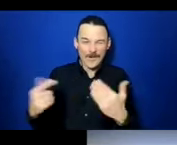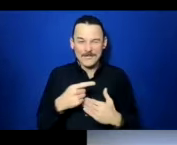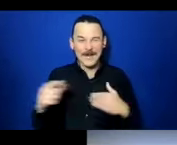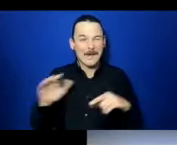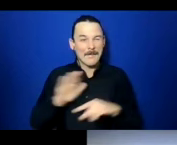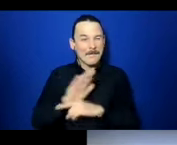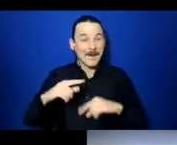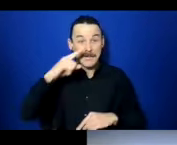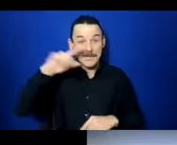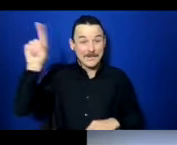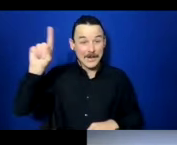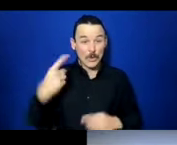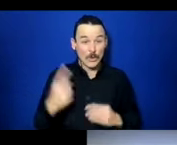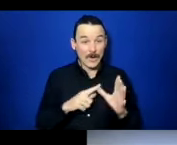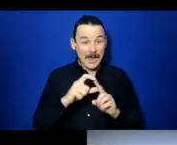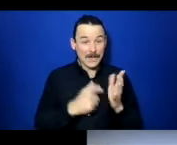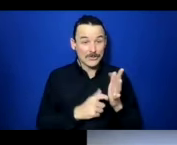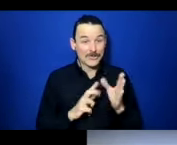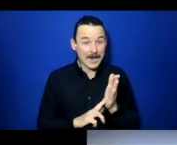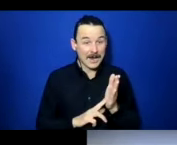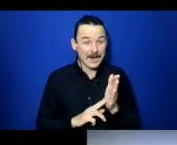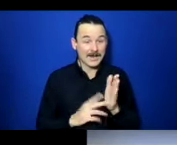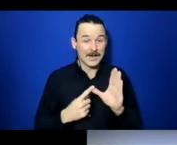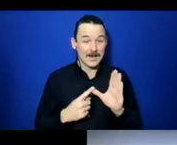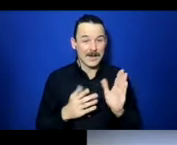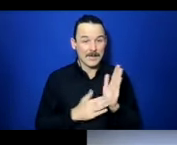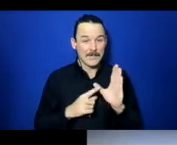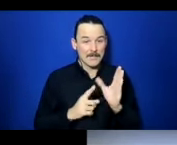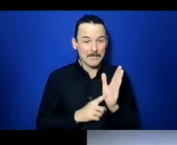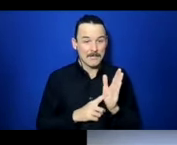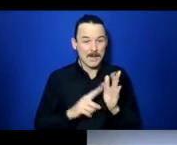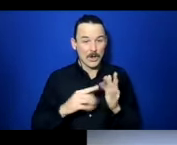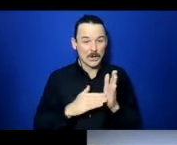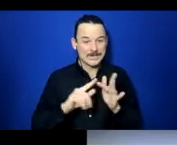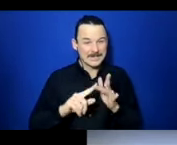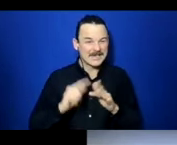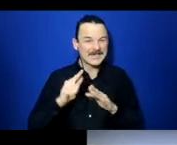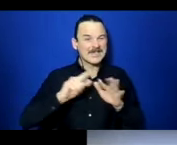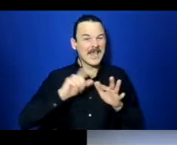Adriana Mallozzi, Founder and CEO of Puffin Innovations calling from Boston in the USA.